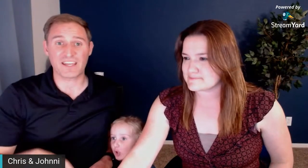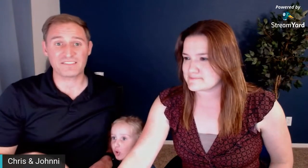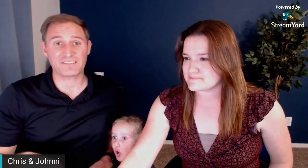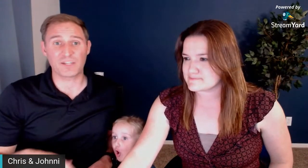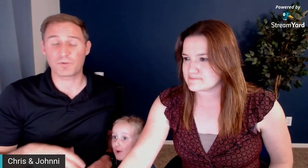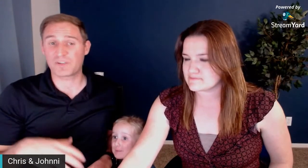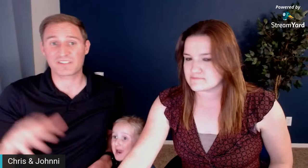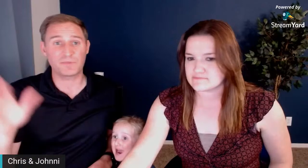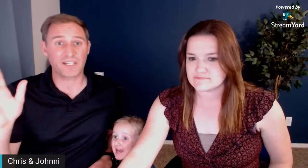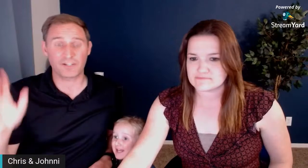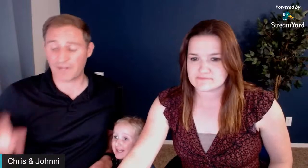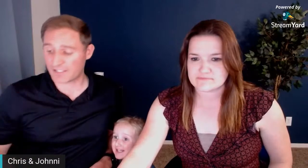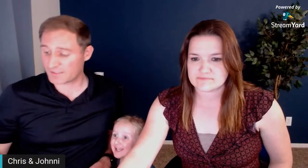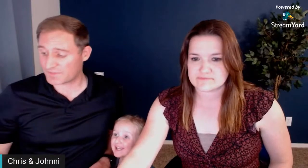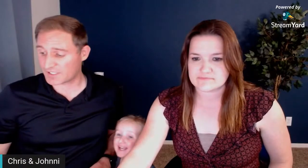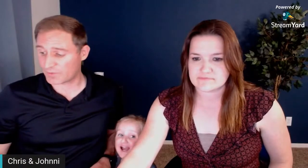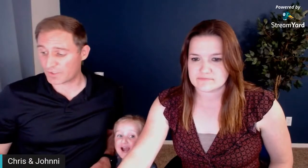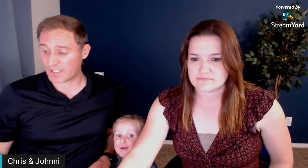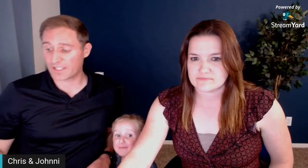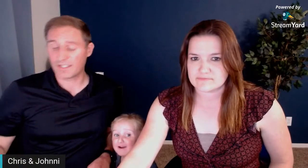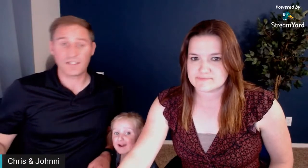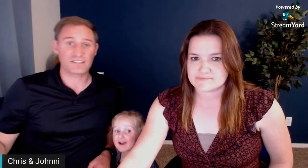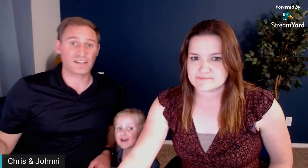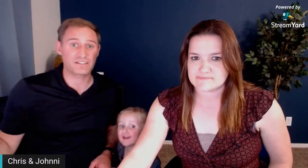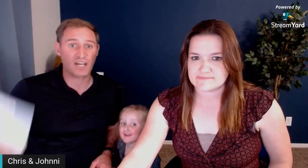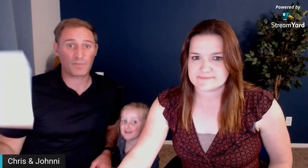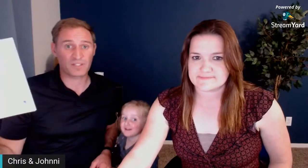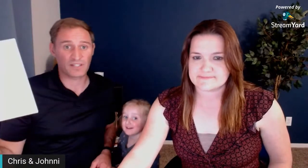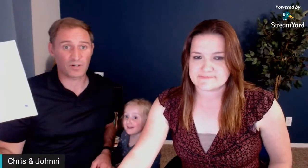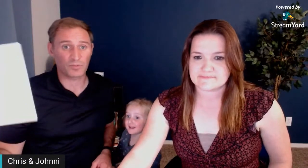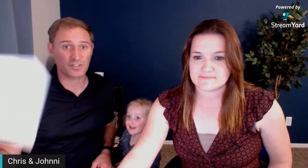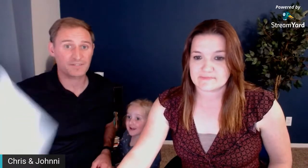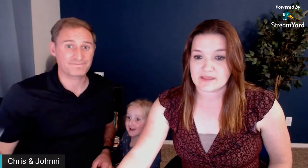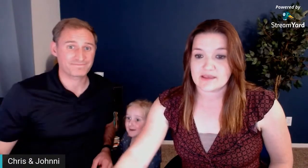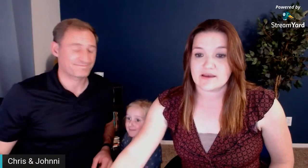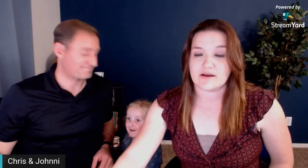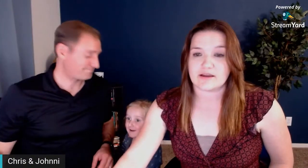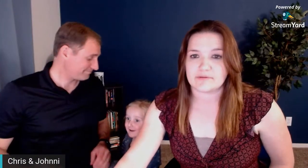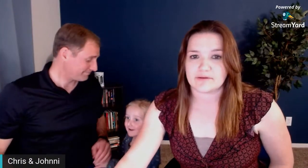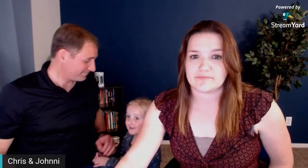yes and we'll pick somebody at random to give away a signed copy of our book okay here we go